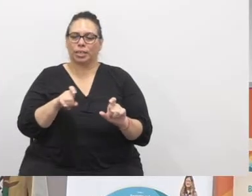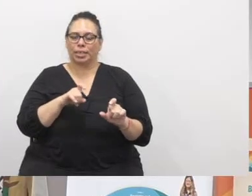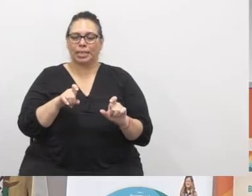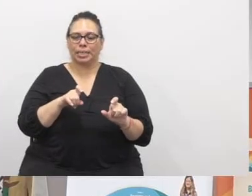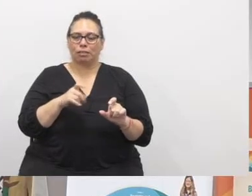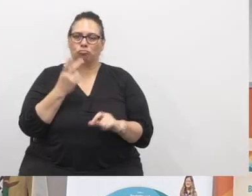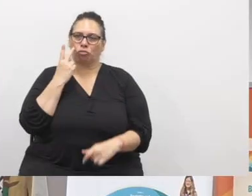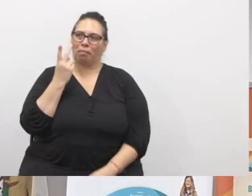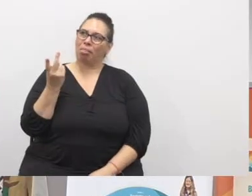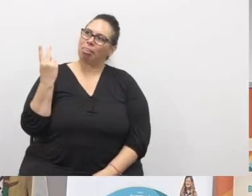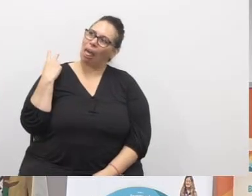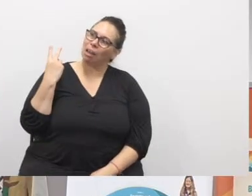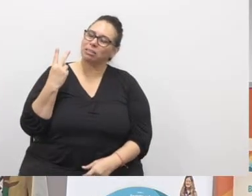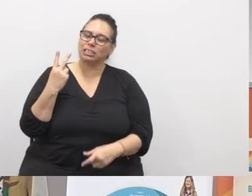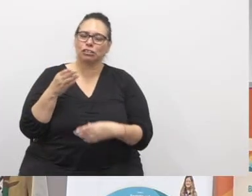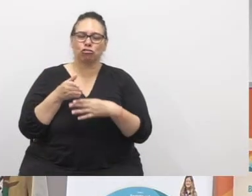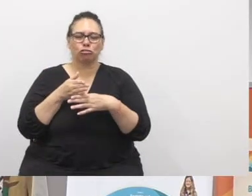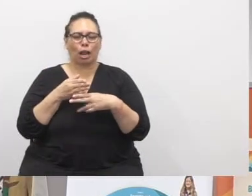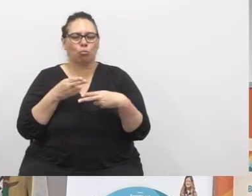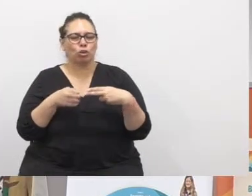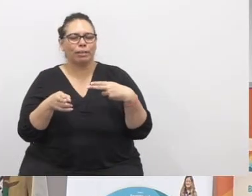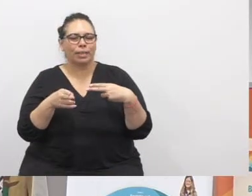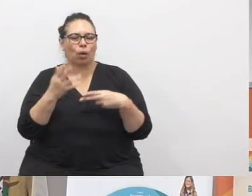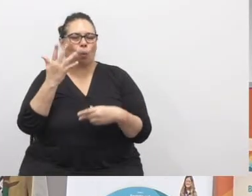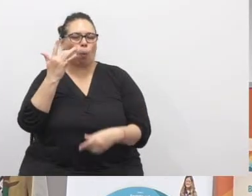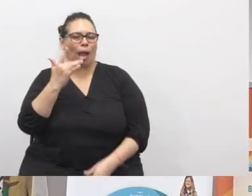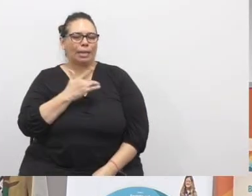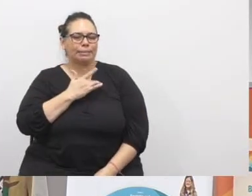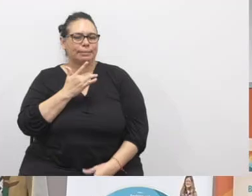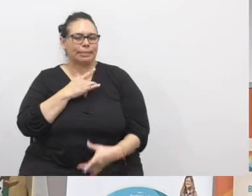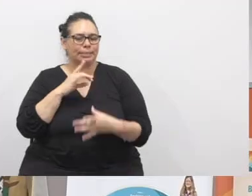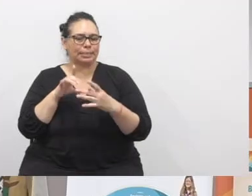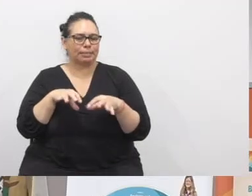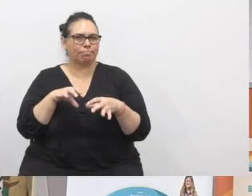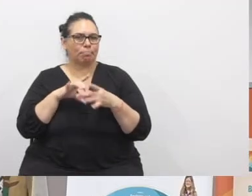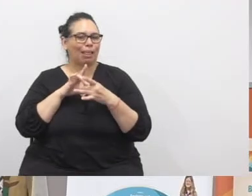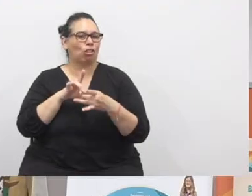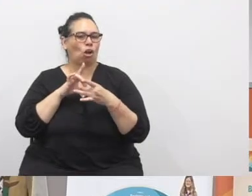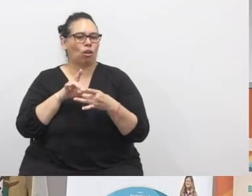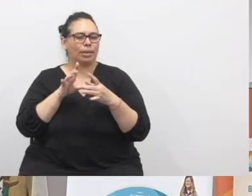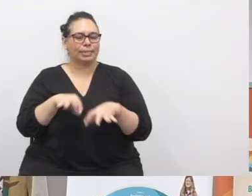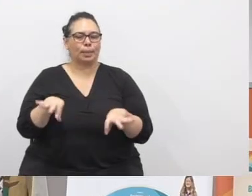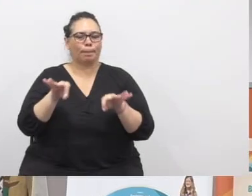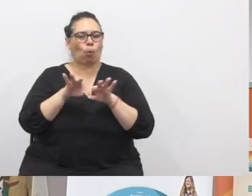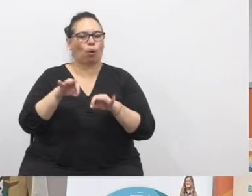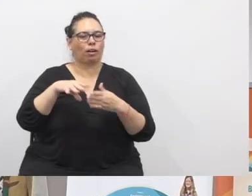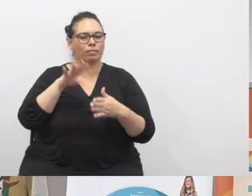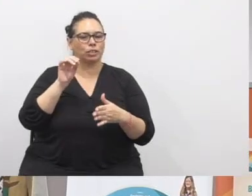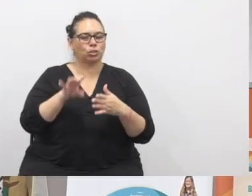and share briefly why is sense of belonging important to students? And I will just ask you